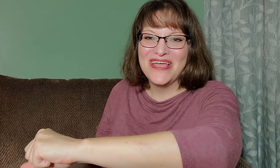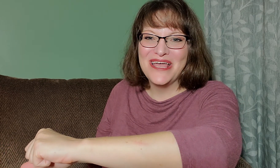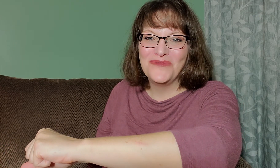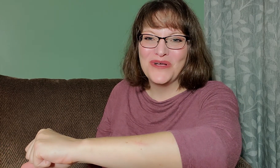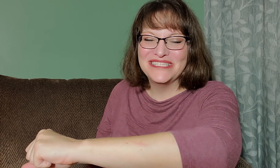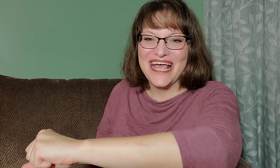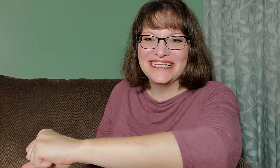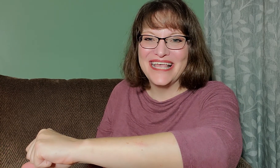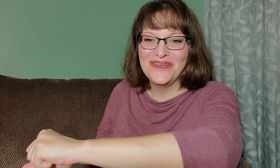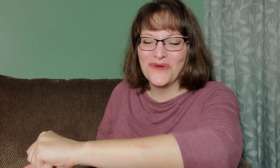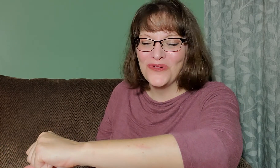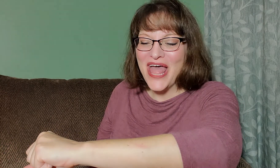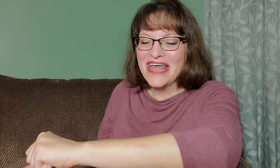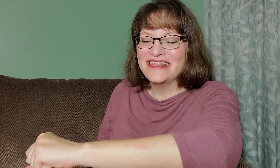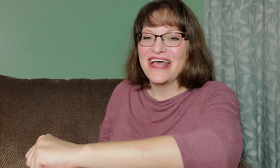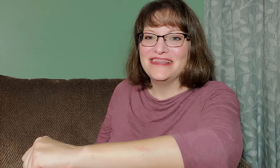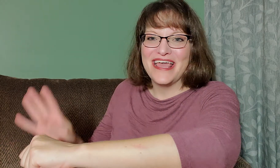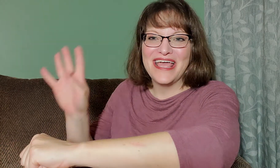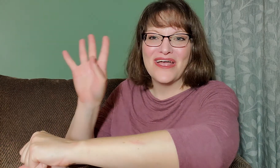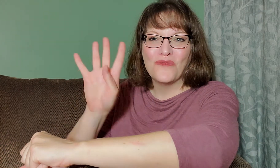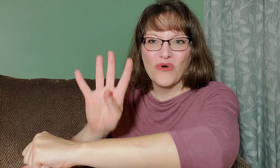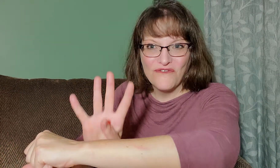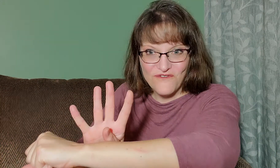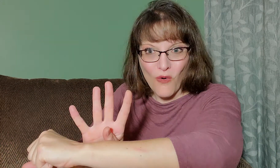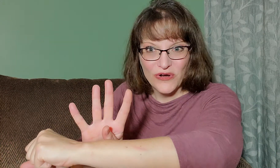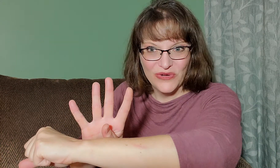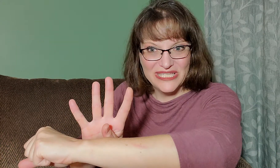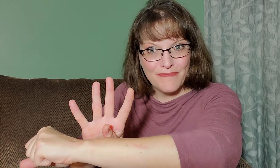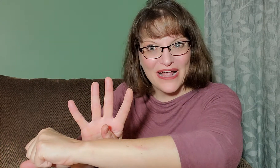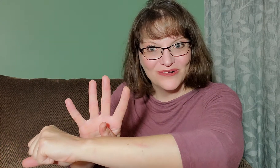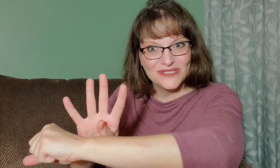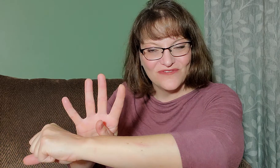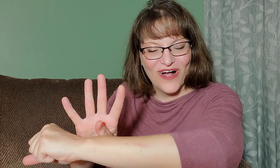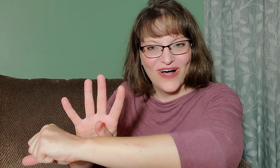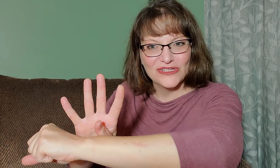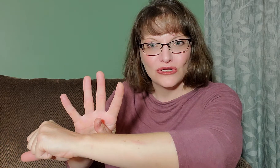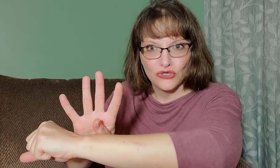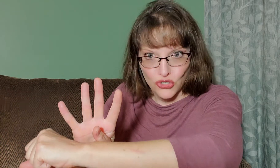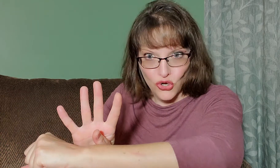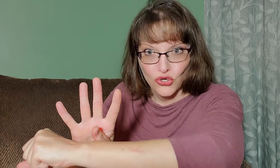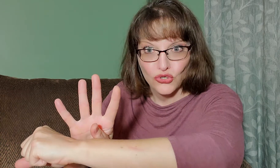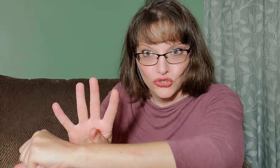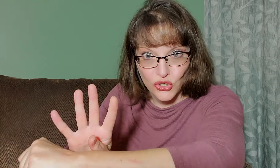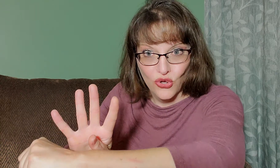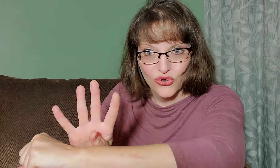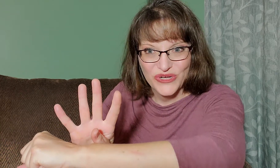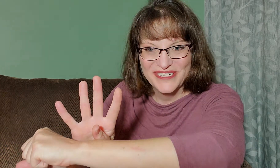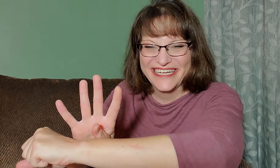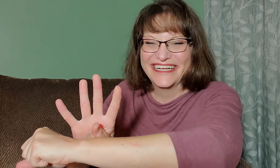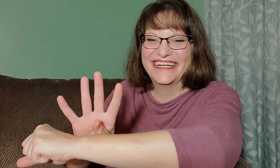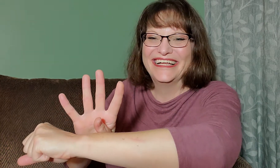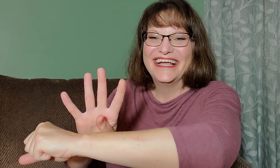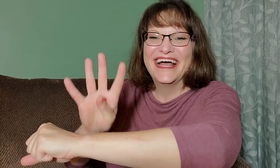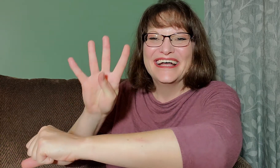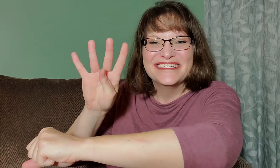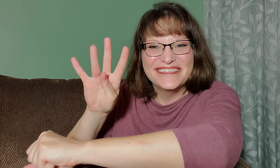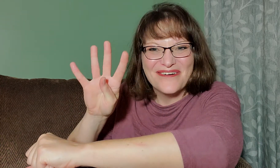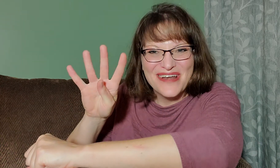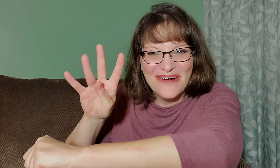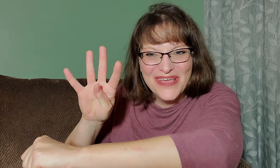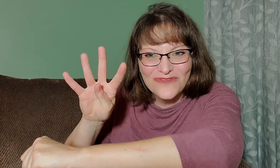it was nice and cool. Then there were 4 green speckled frogs. Glug glug! So now we have